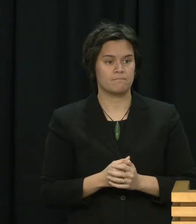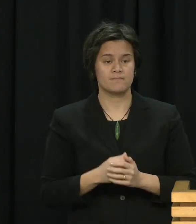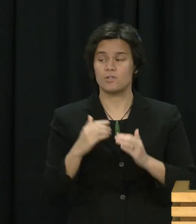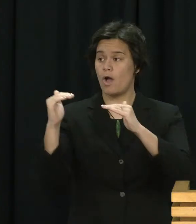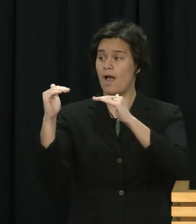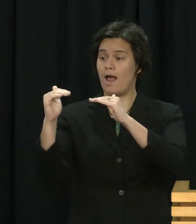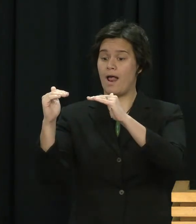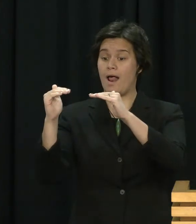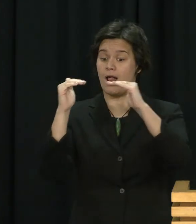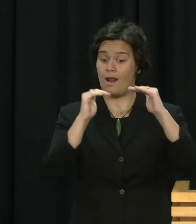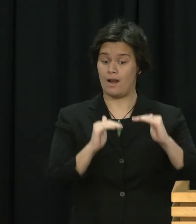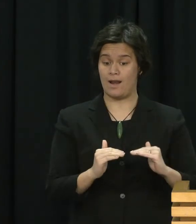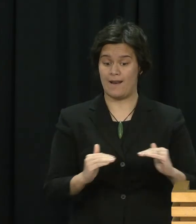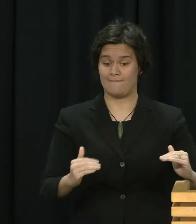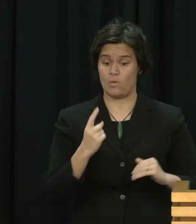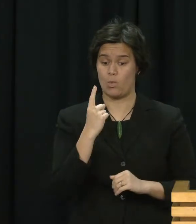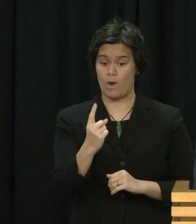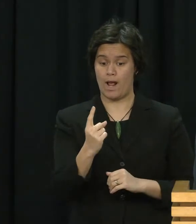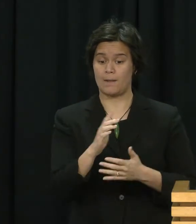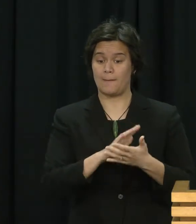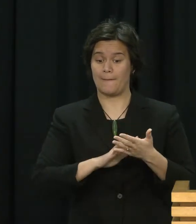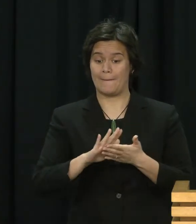You've had a